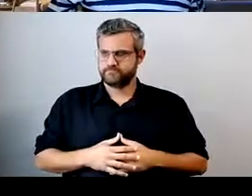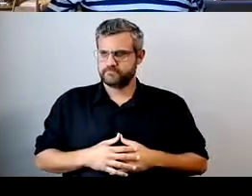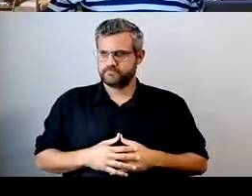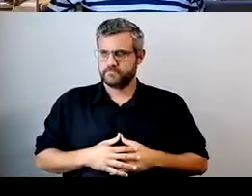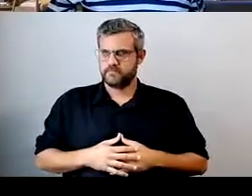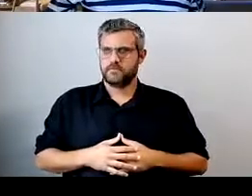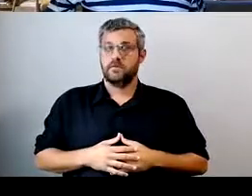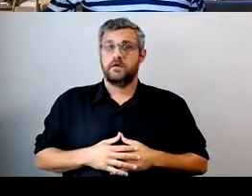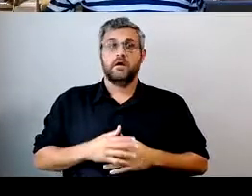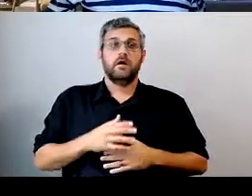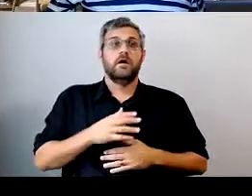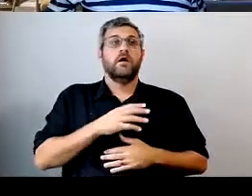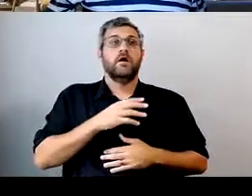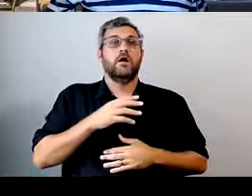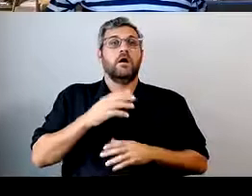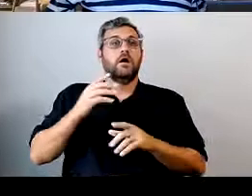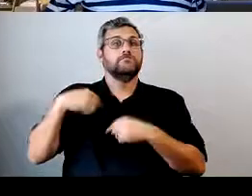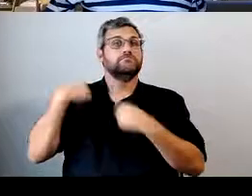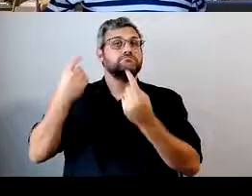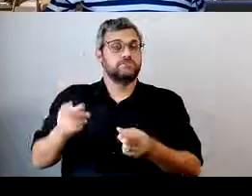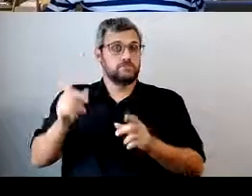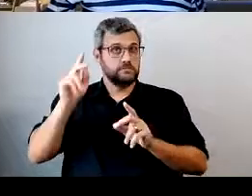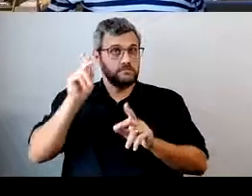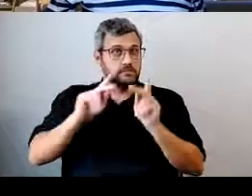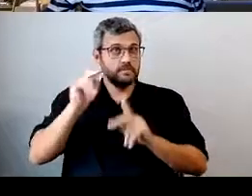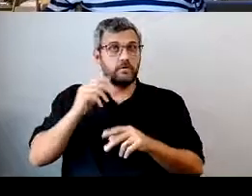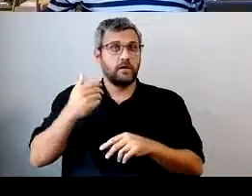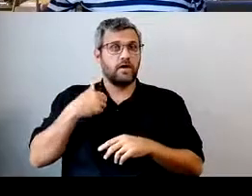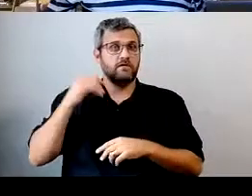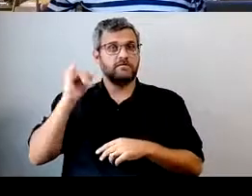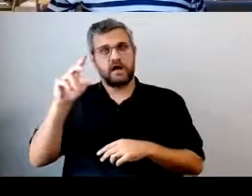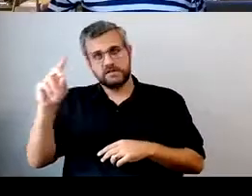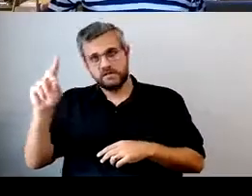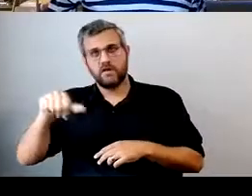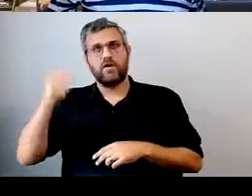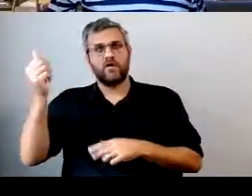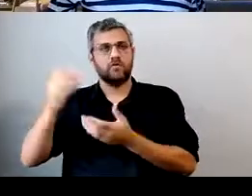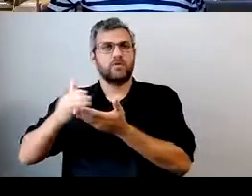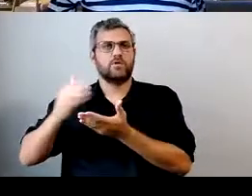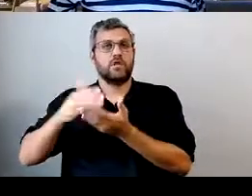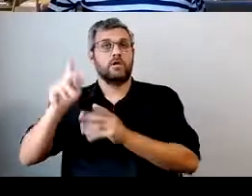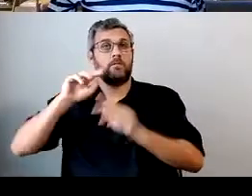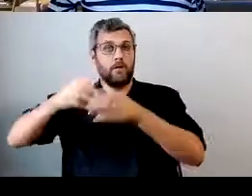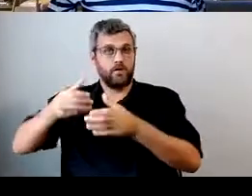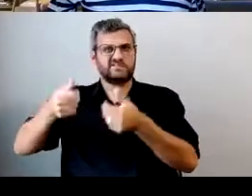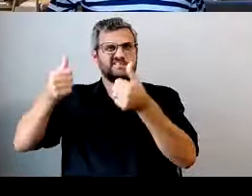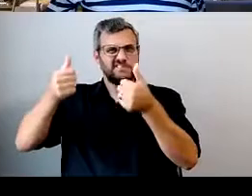So historically people who with IDD and other marginalized populations have been denied self-determination interest